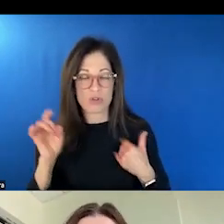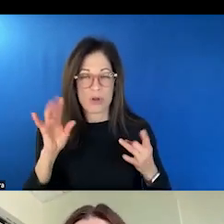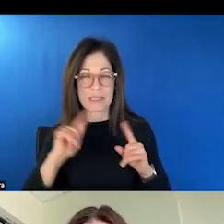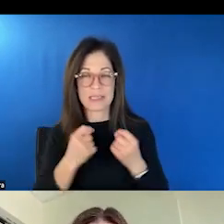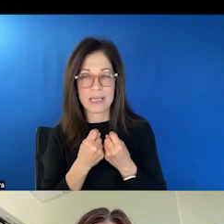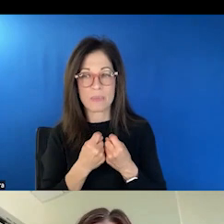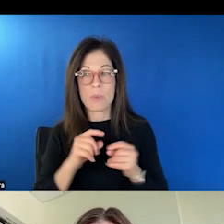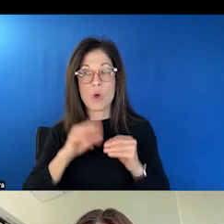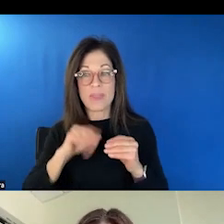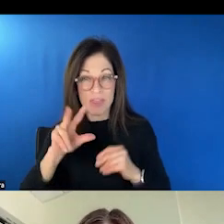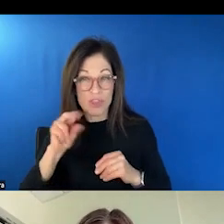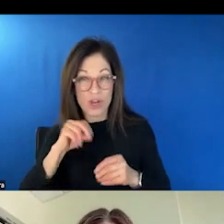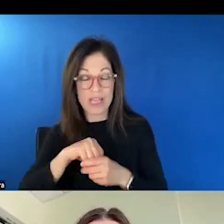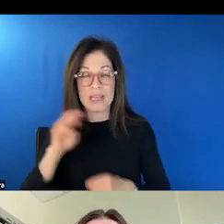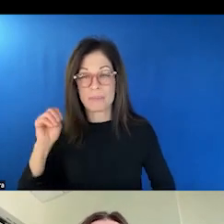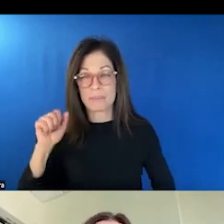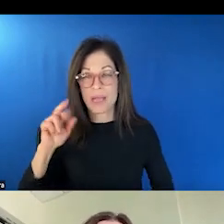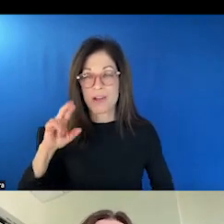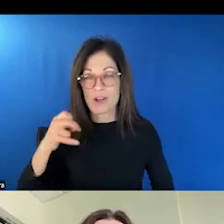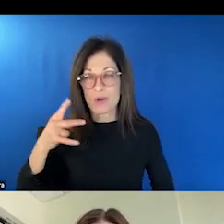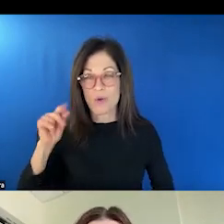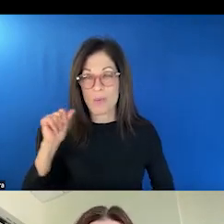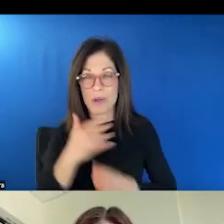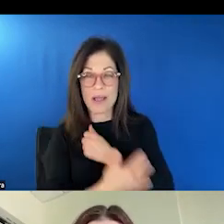THAT CAN RESPOND IN 30 MINUTES OR LESS AND IT IS STILL NOT FAST